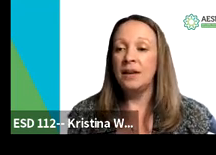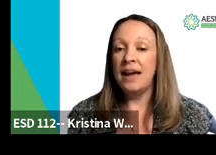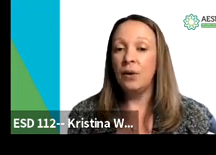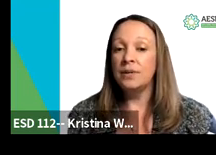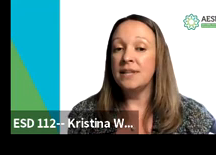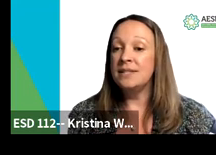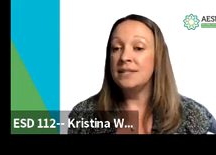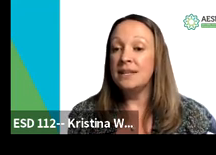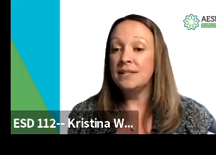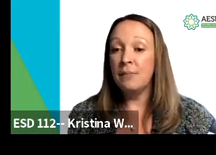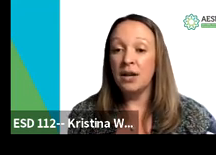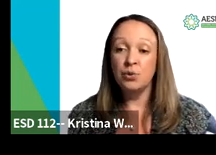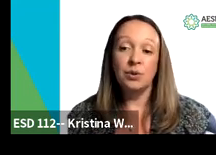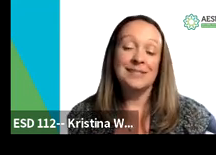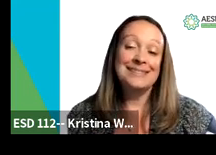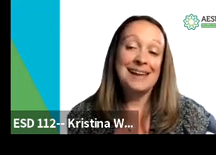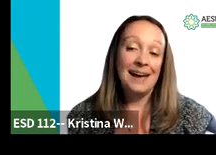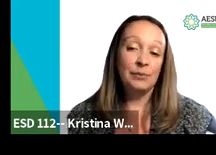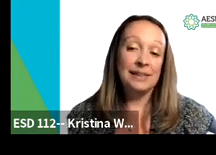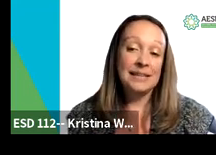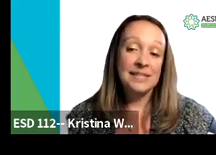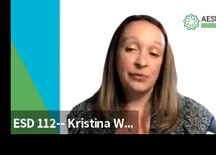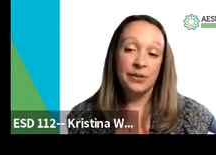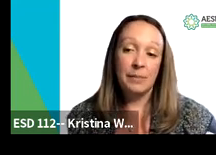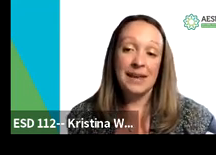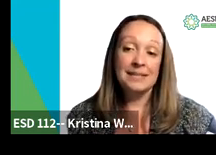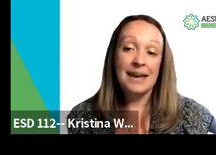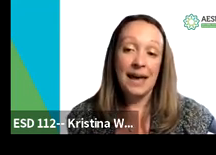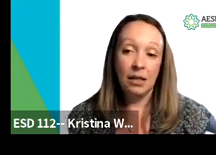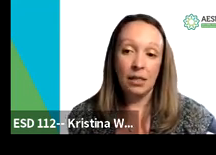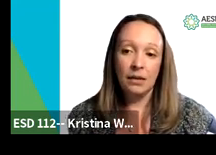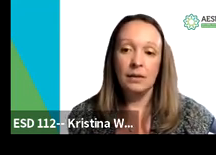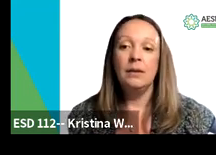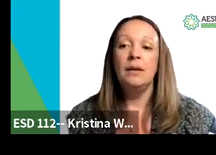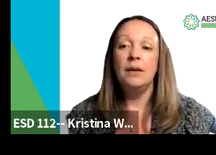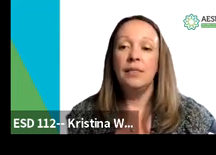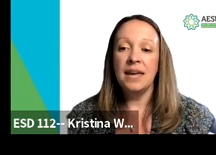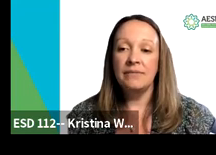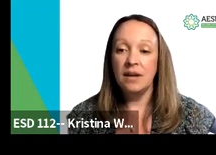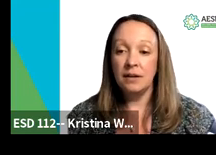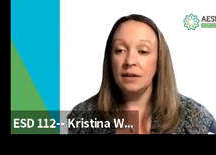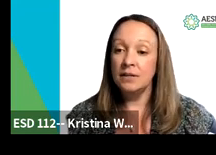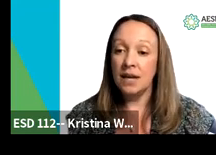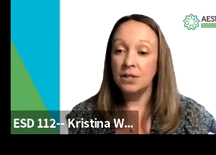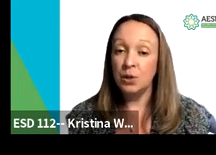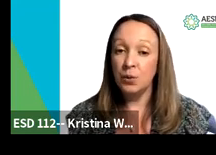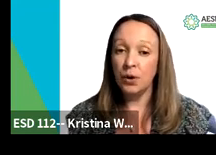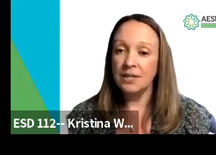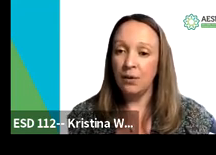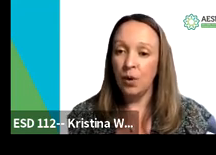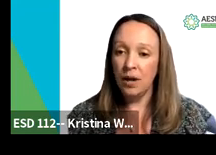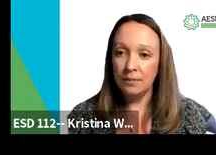ESD 112-- Kristina Wambold: Now since this module is not released for them and tell they have done. Day two or day one.